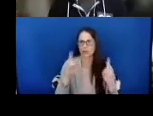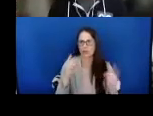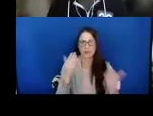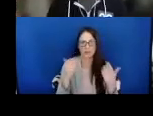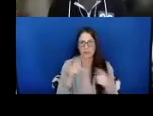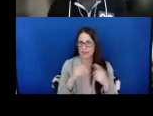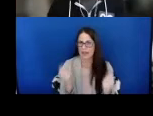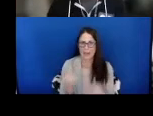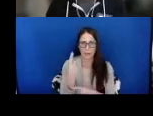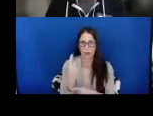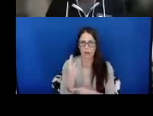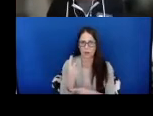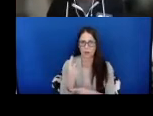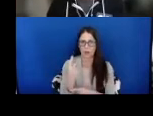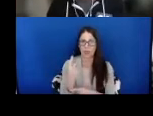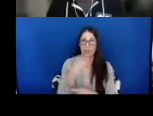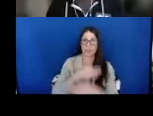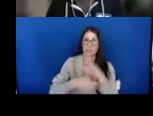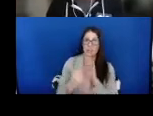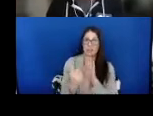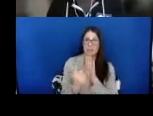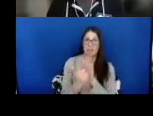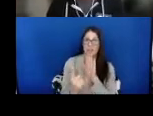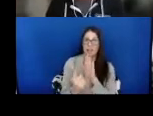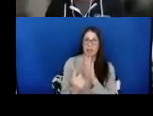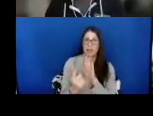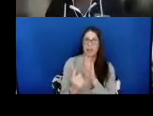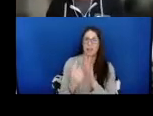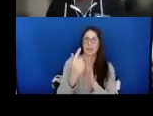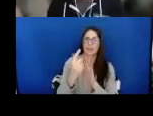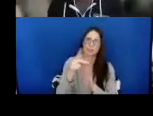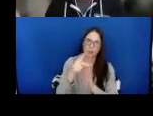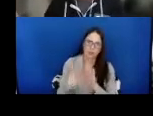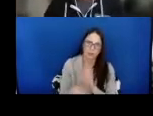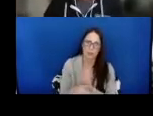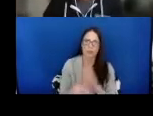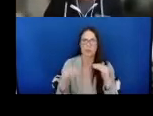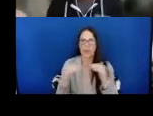rather than violate the principles of equity as policymakers understood them Ida, and state